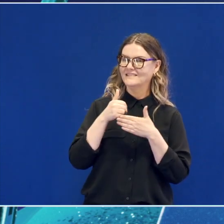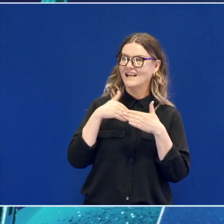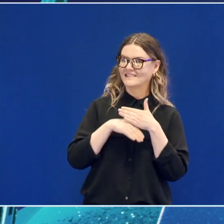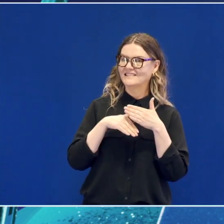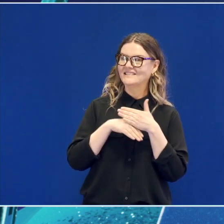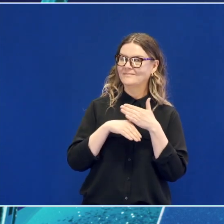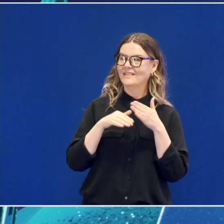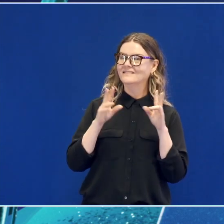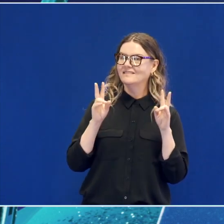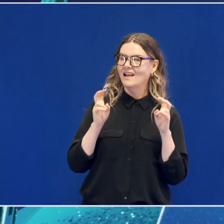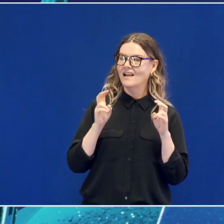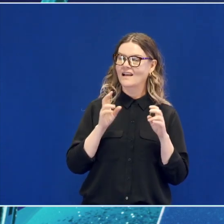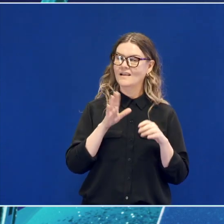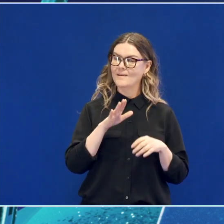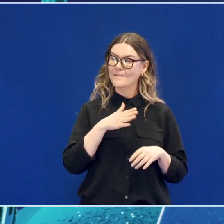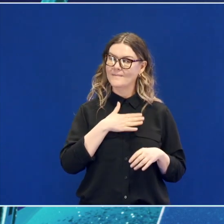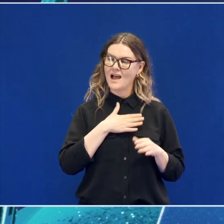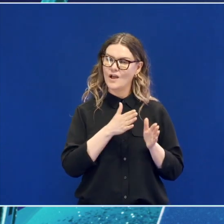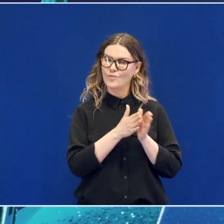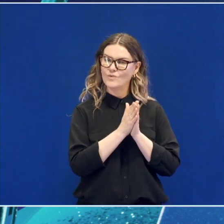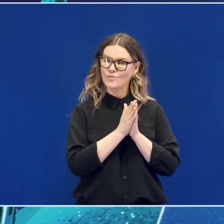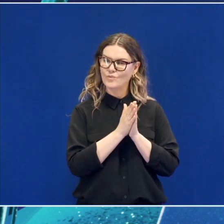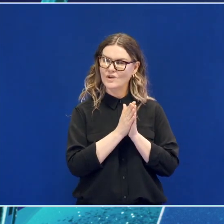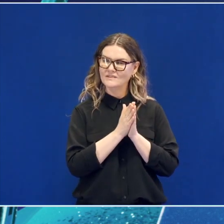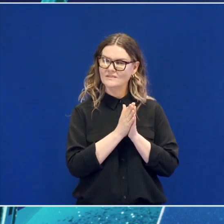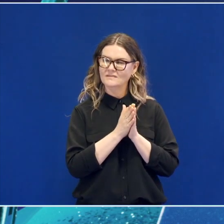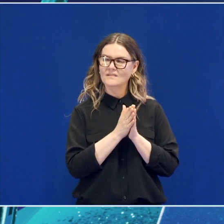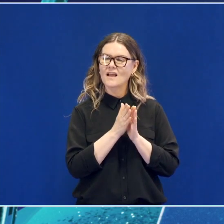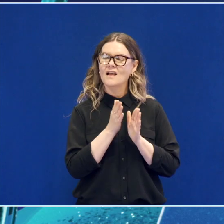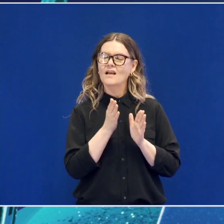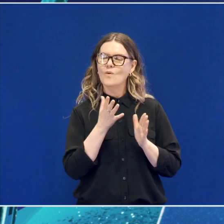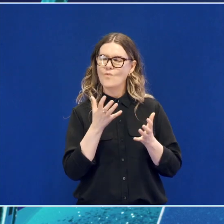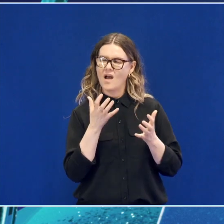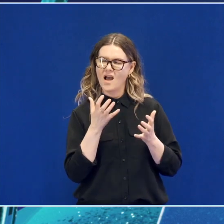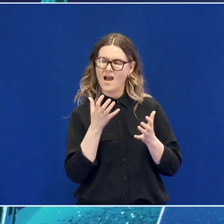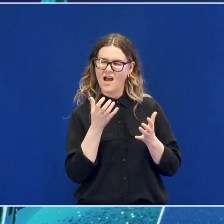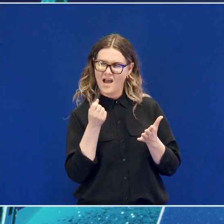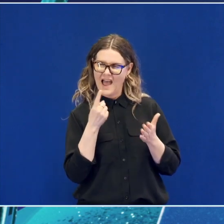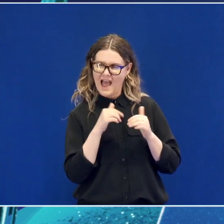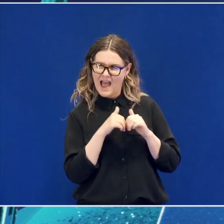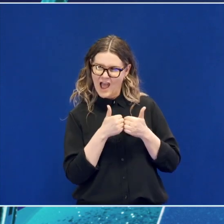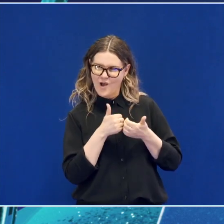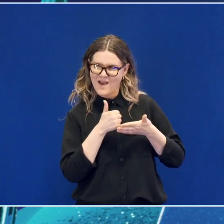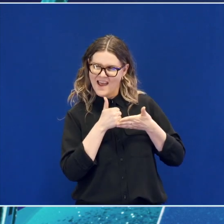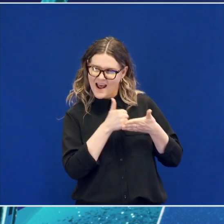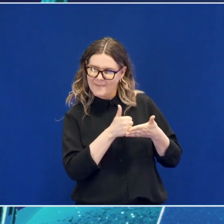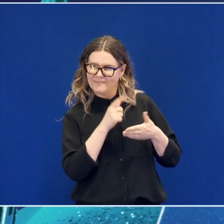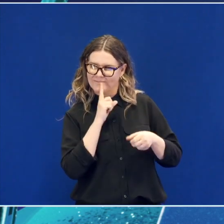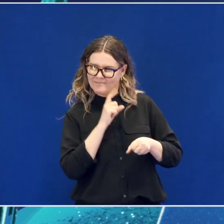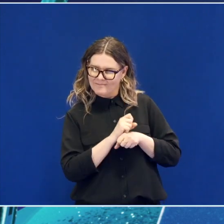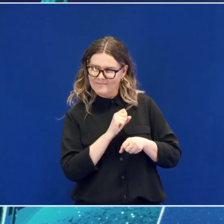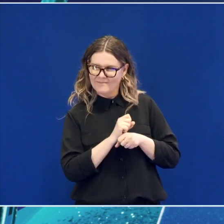and curiosity is really understanding how it's helping and what ways we can improve it. Thank you. Dylan.